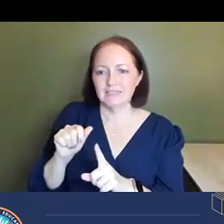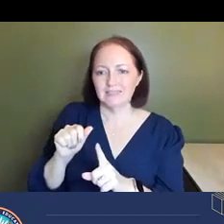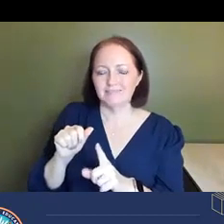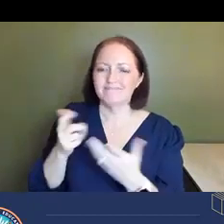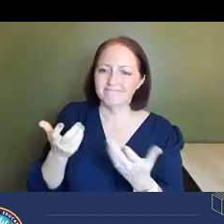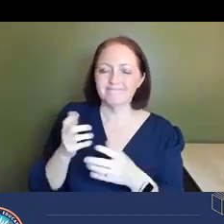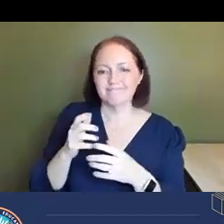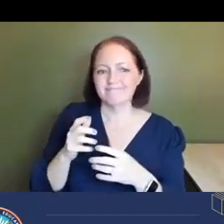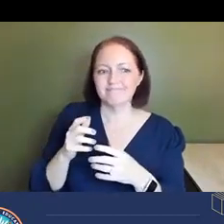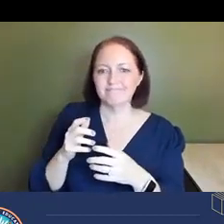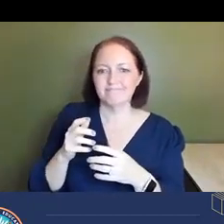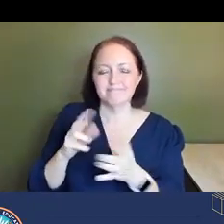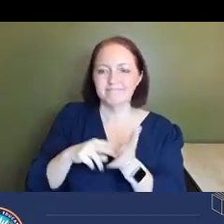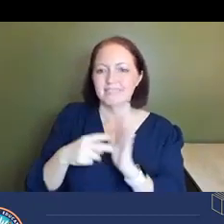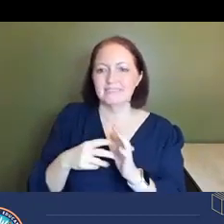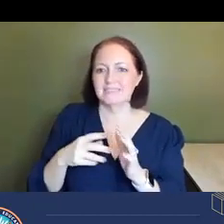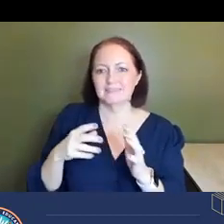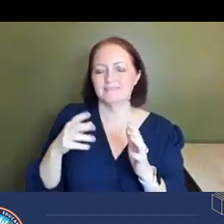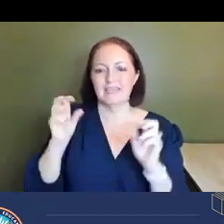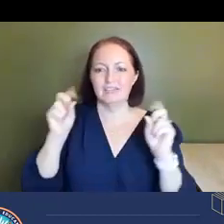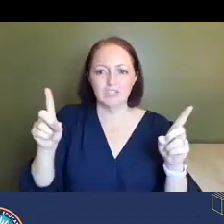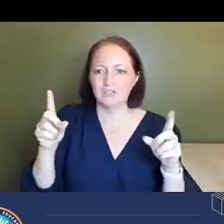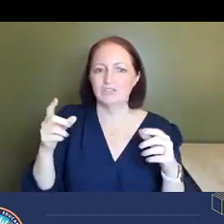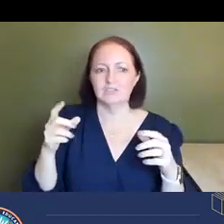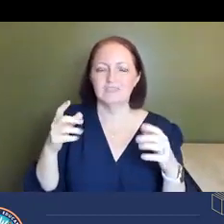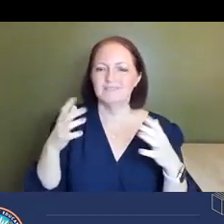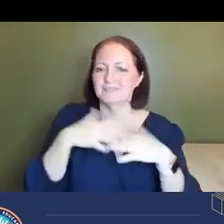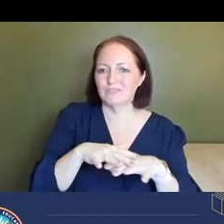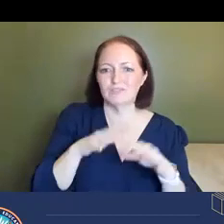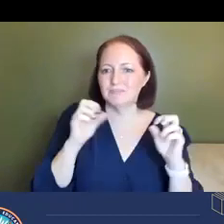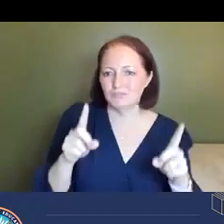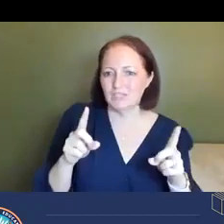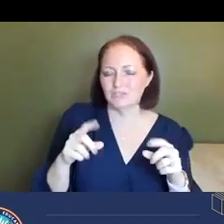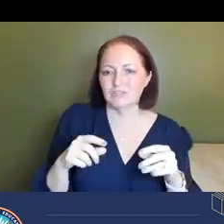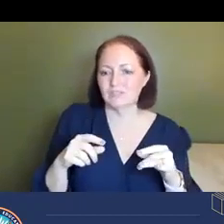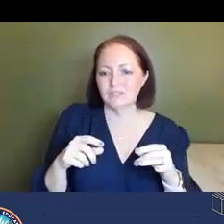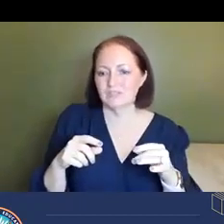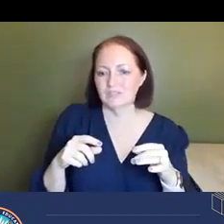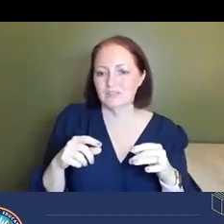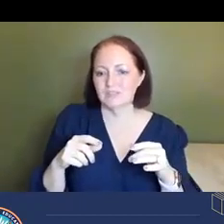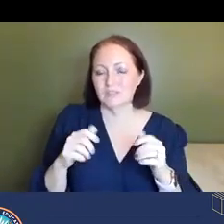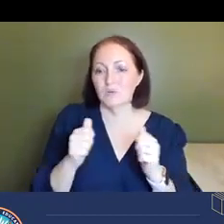education in general or in regular classes excuse me with the use of supplementary aids